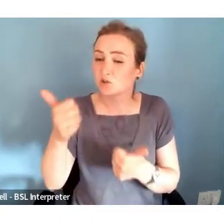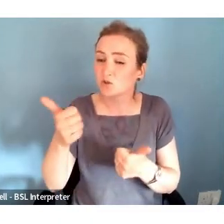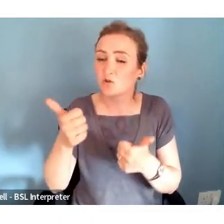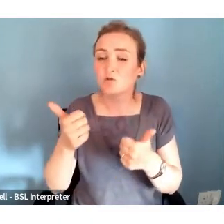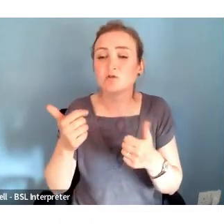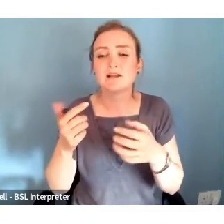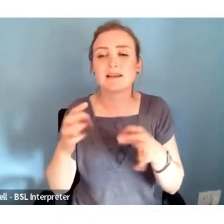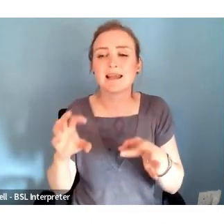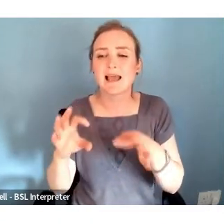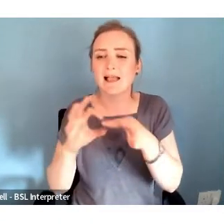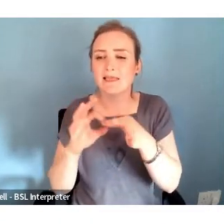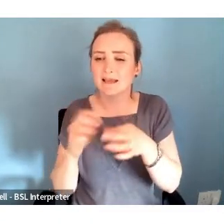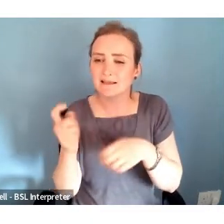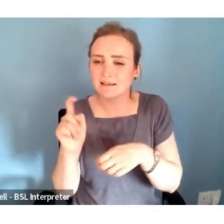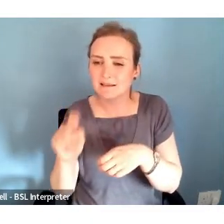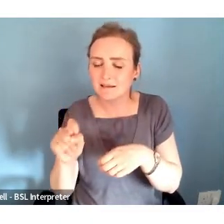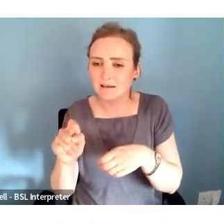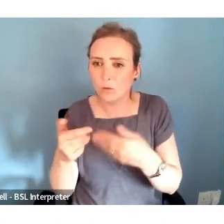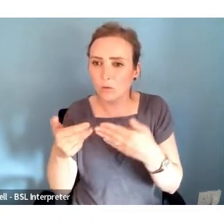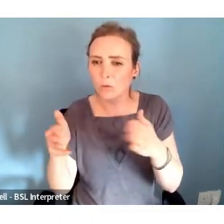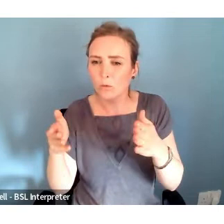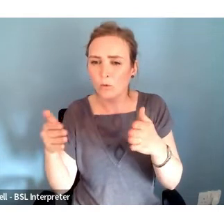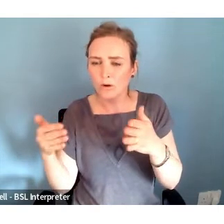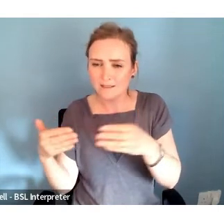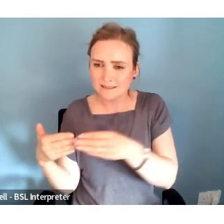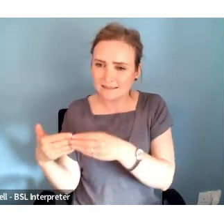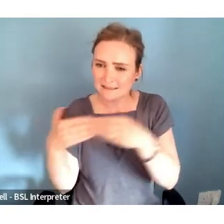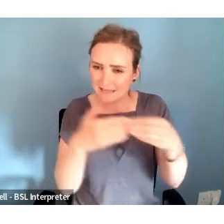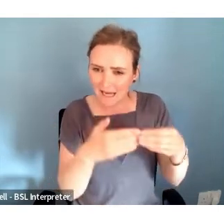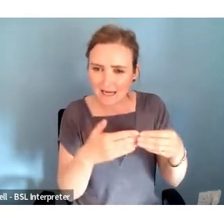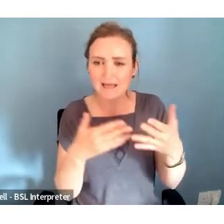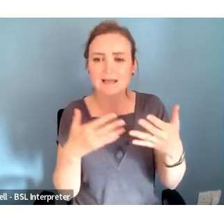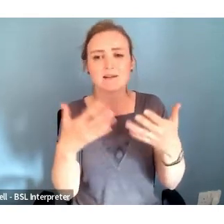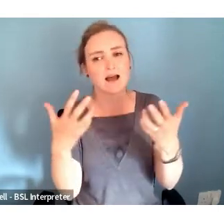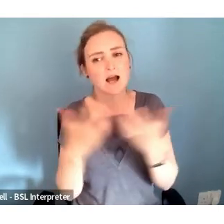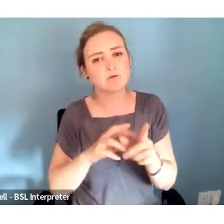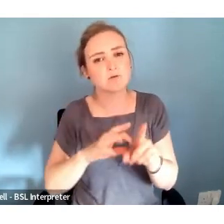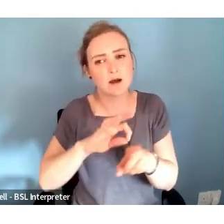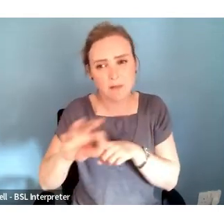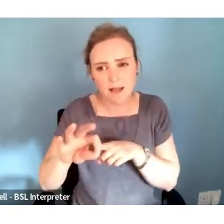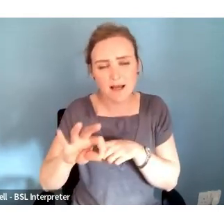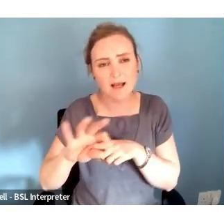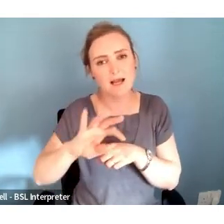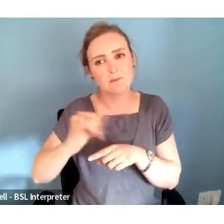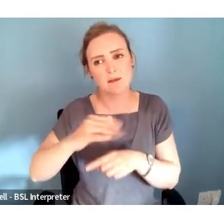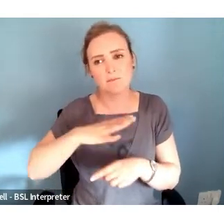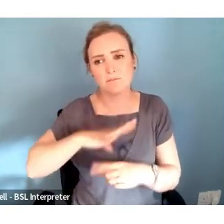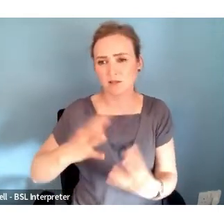will have lots of employability training maybe at school , college or university; but others they might have been